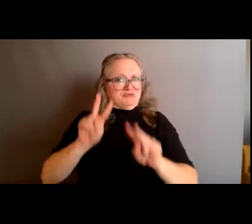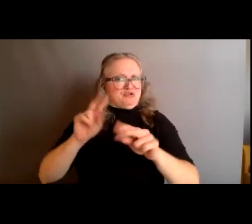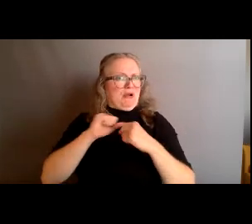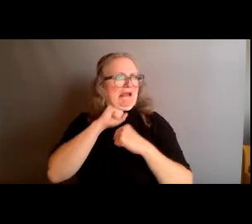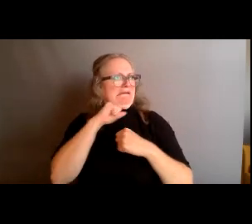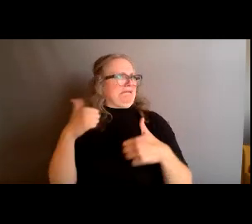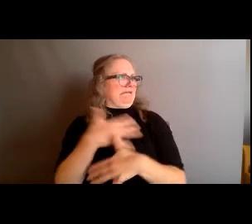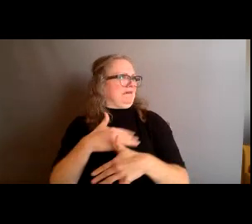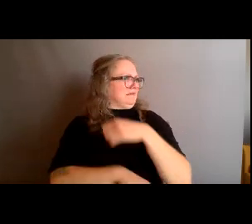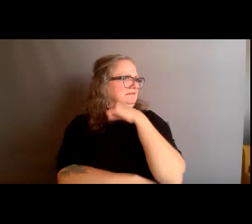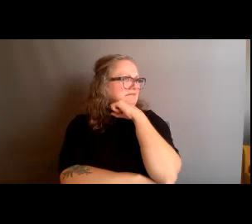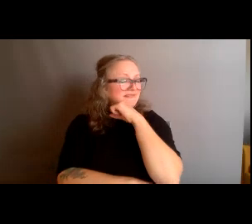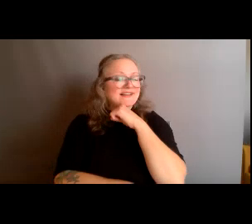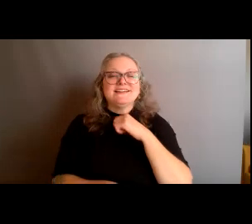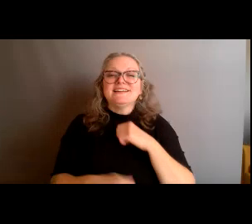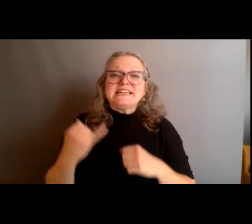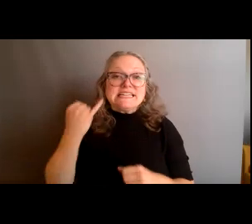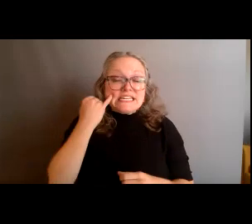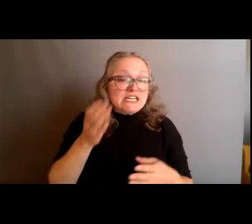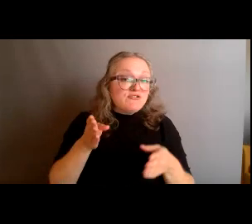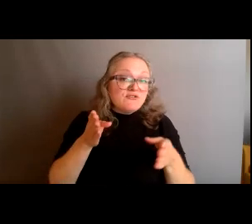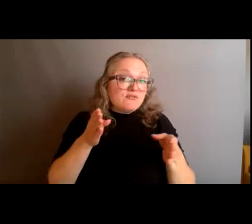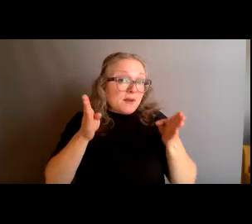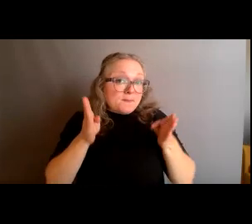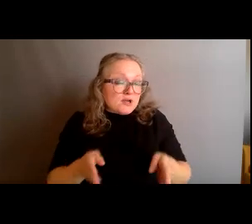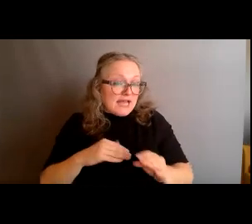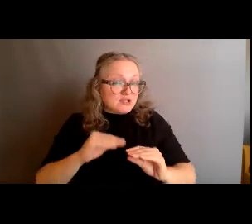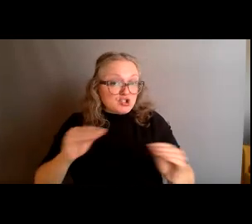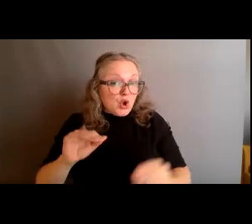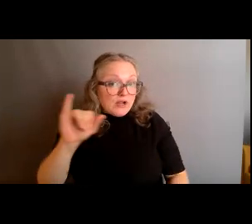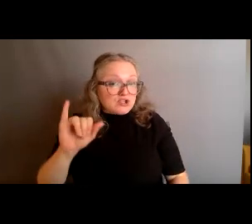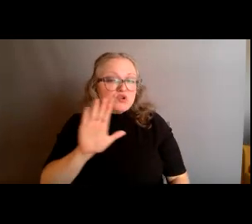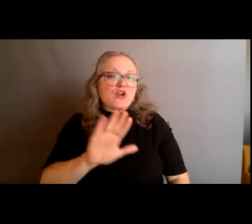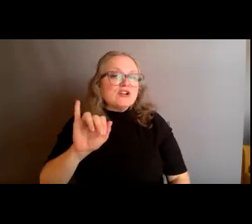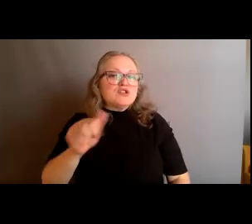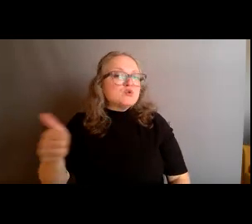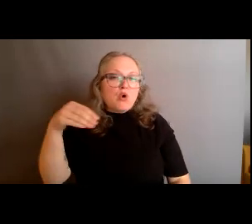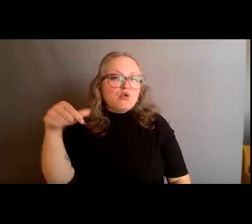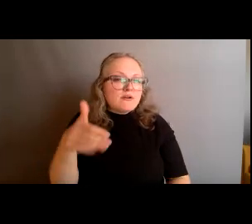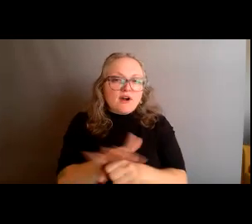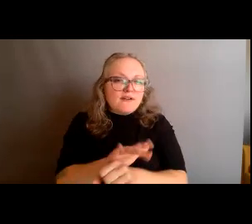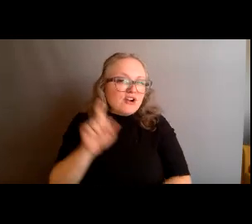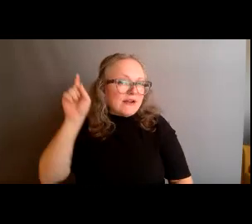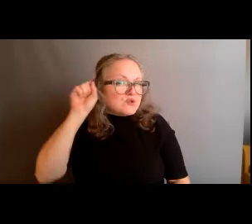If someone does not have insurance or their insurance does not cover hearing aids, how do you typically deal with that?